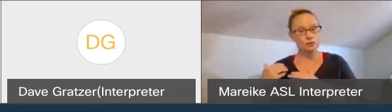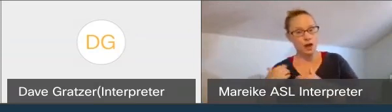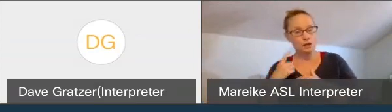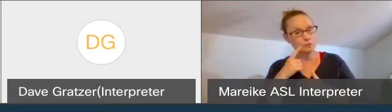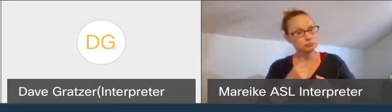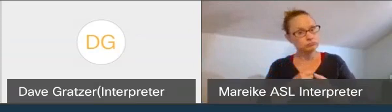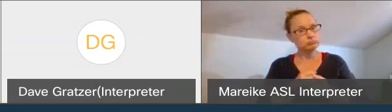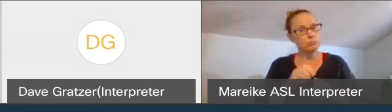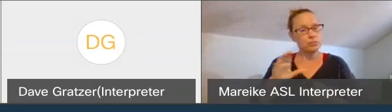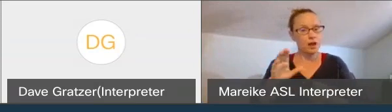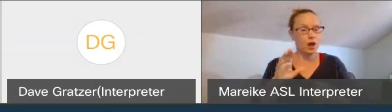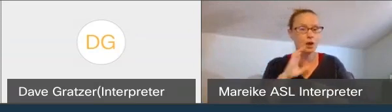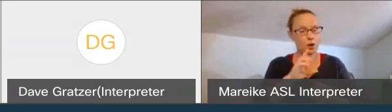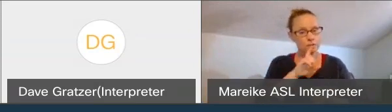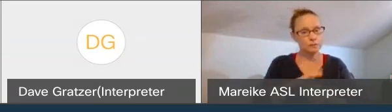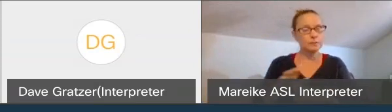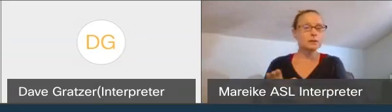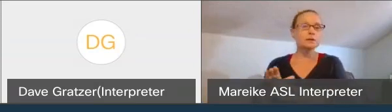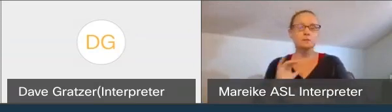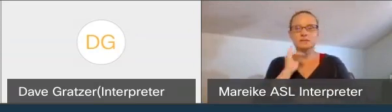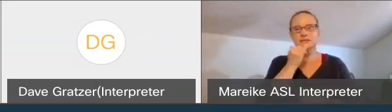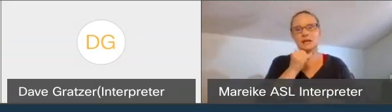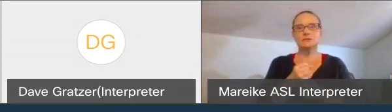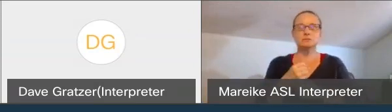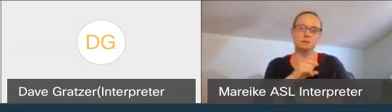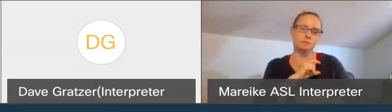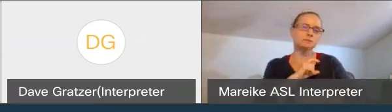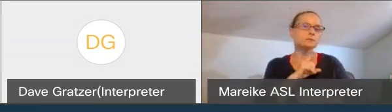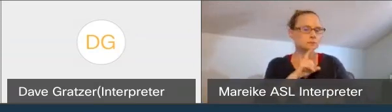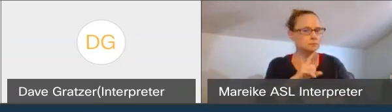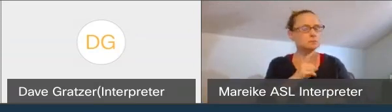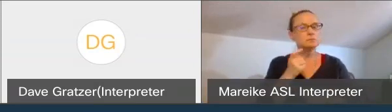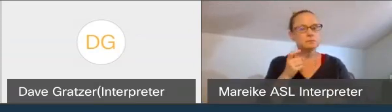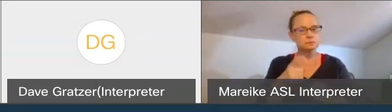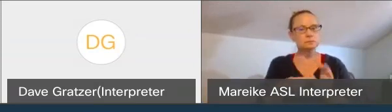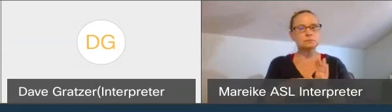A mistake that was made early on when the Billings Police Department was presented with the YCDF beds